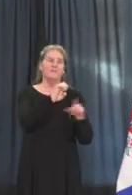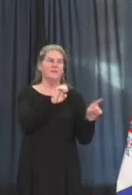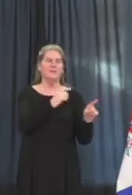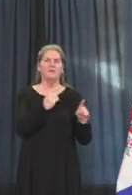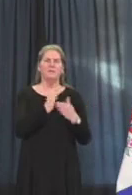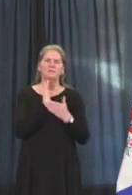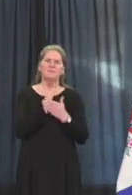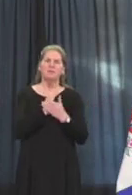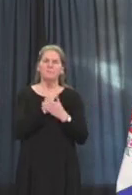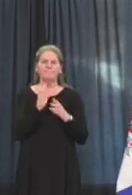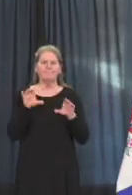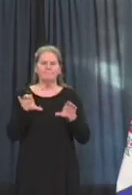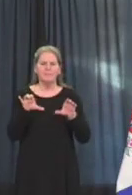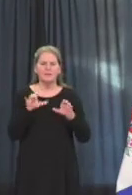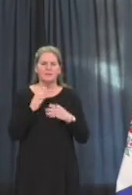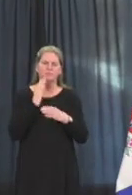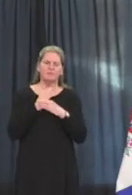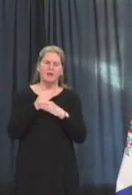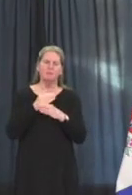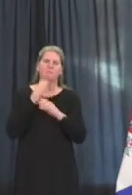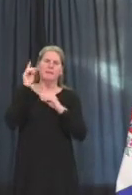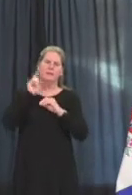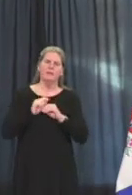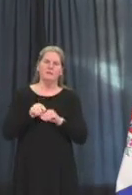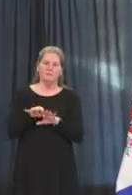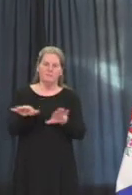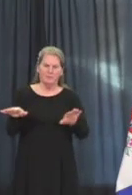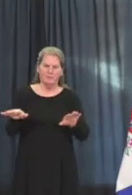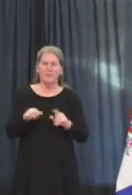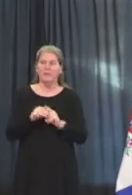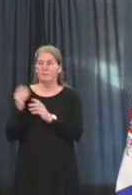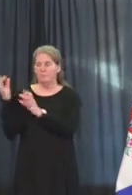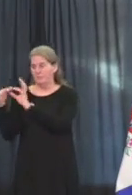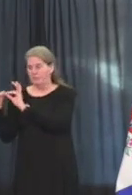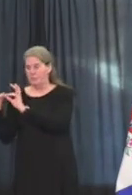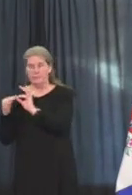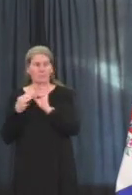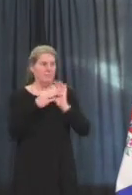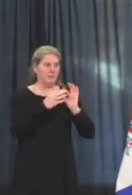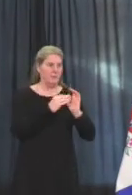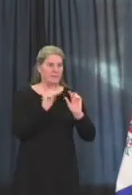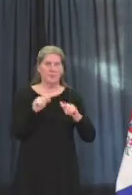THEY'LL EACH GIVE AN